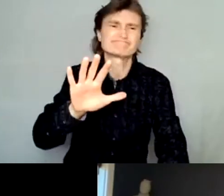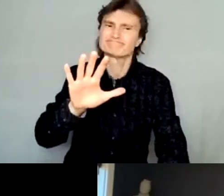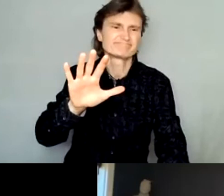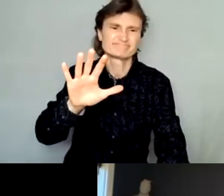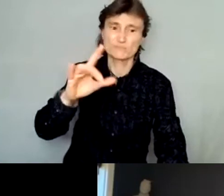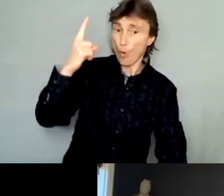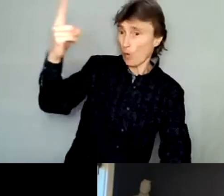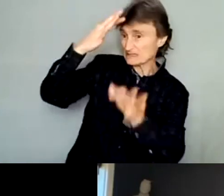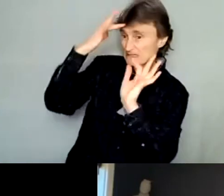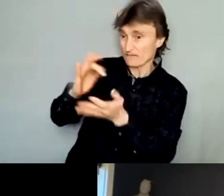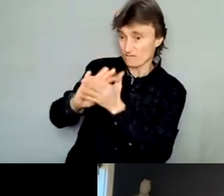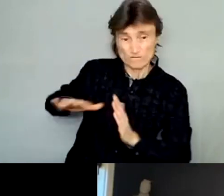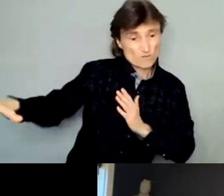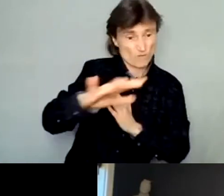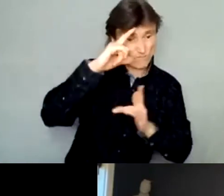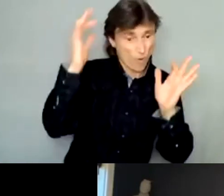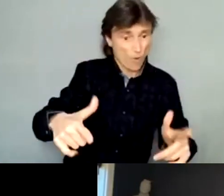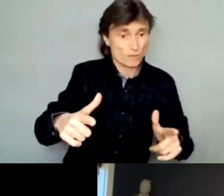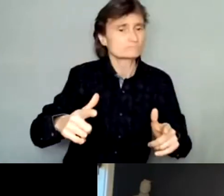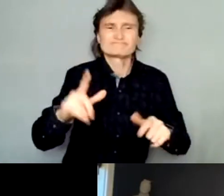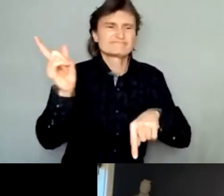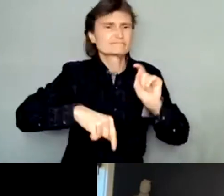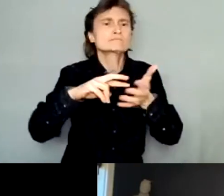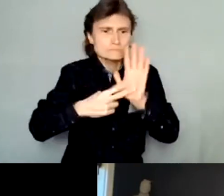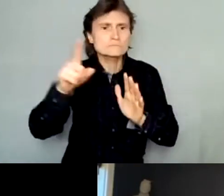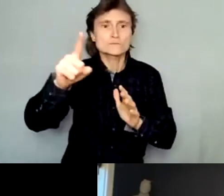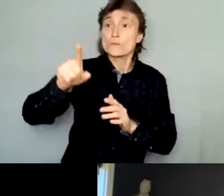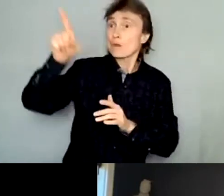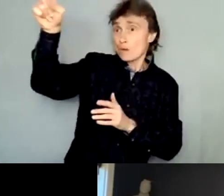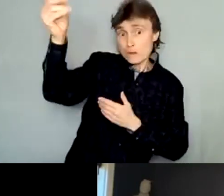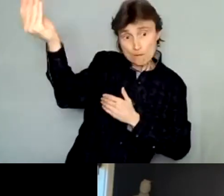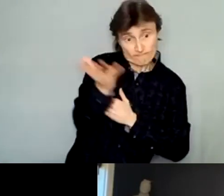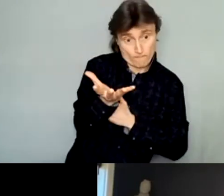how all of those, with the best information you can gather, can help you to make good